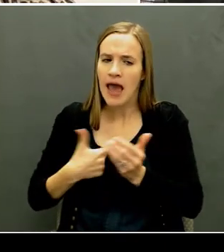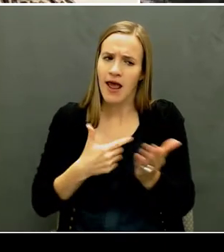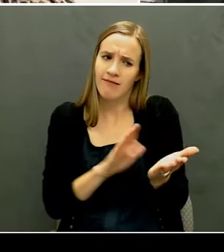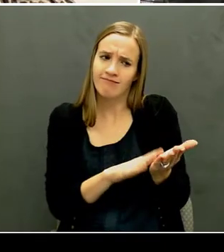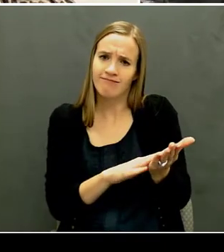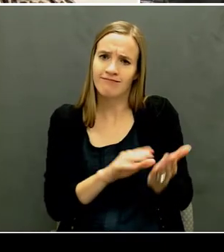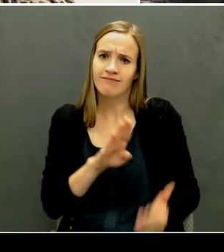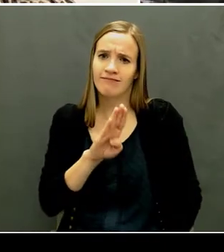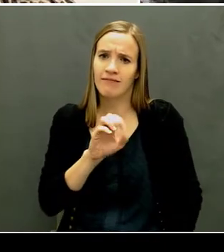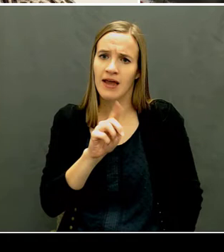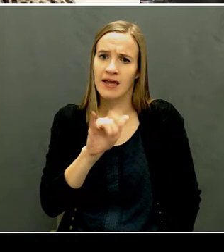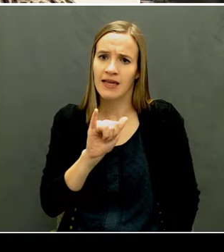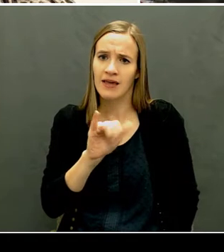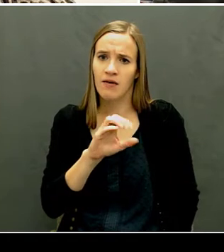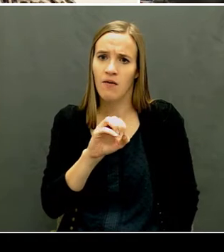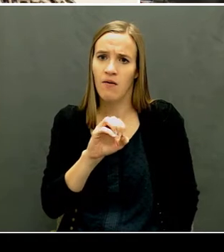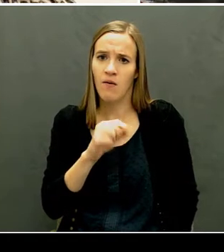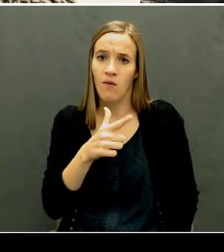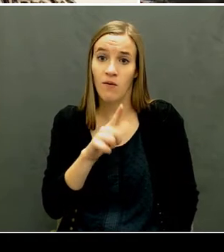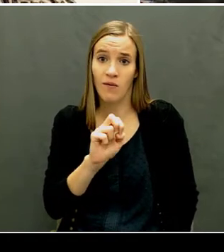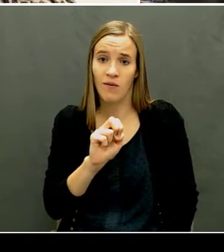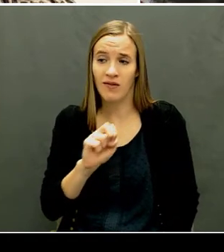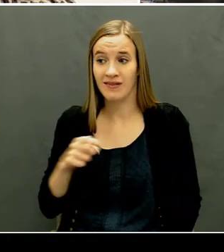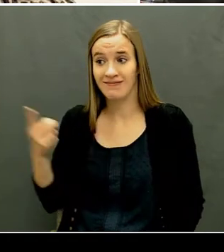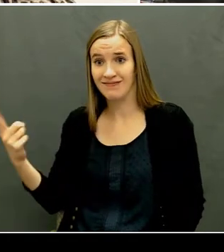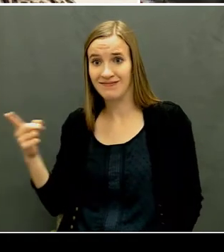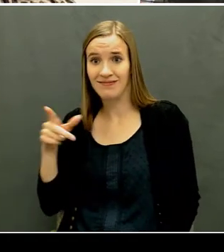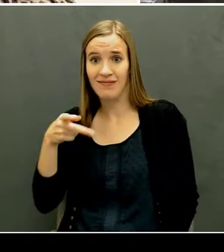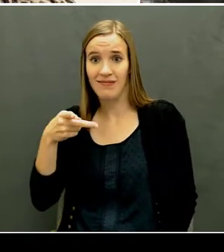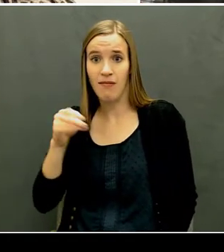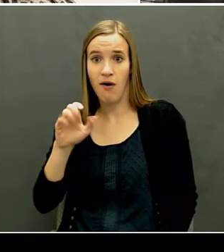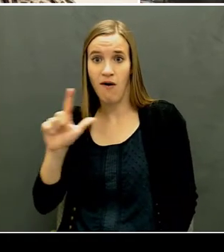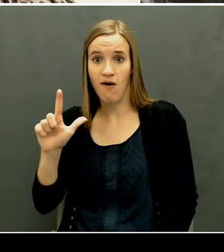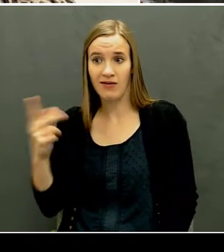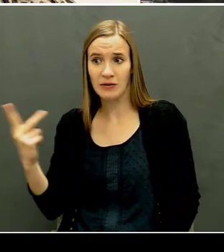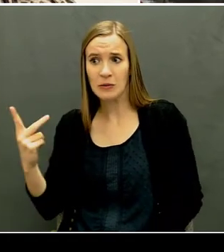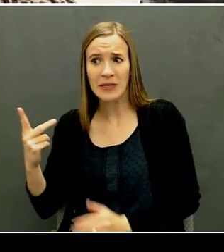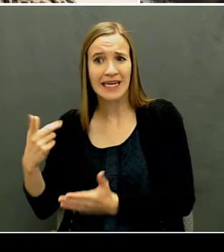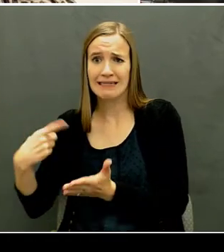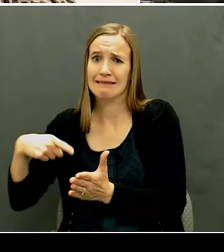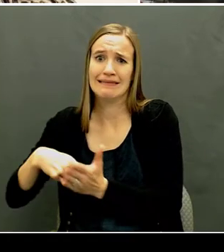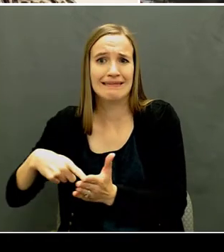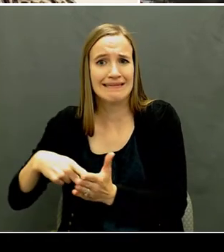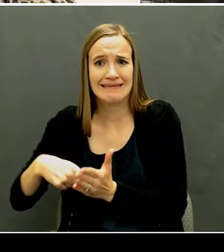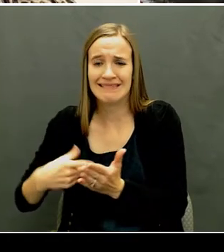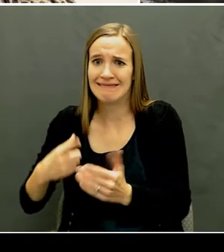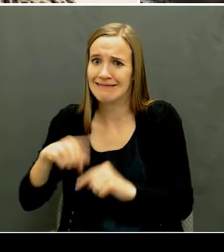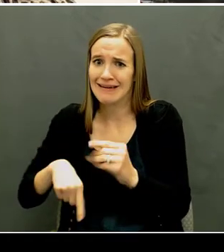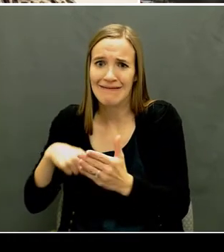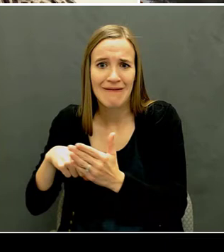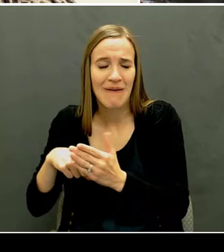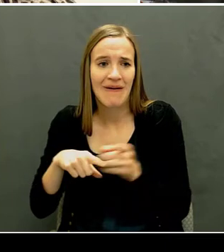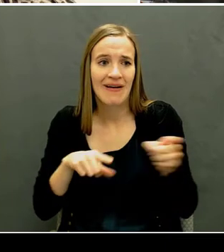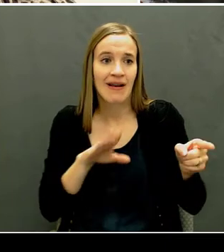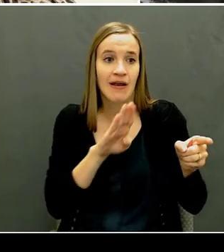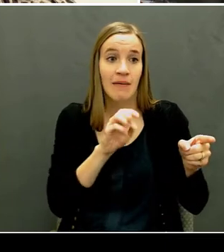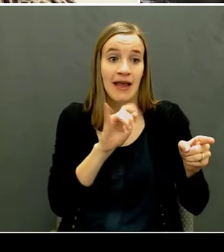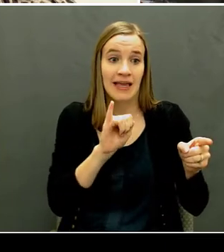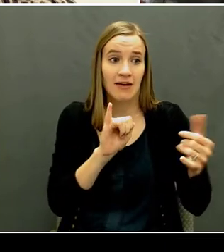debt. And Becky Ogle gave me a call one day and said, if you can be in DC next week to pitch